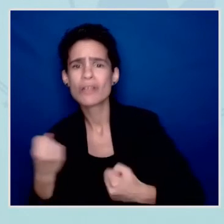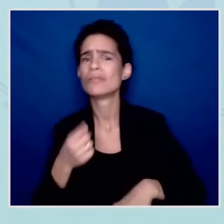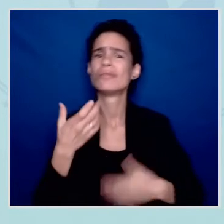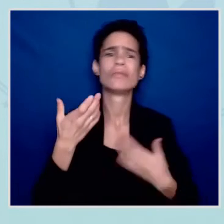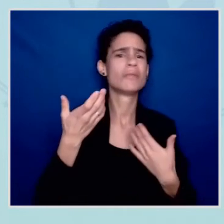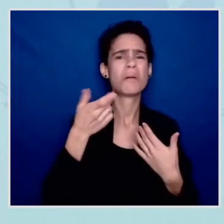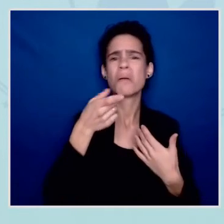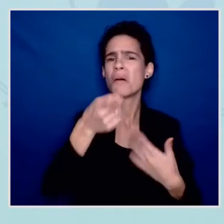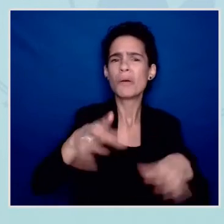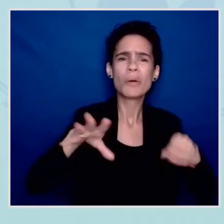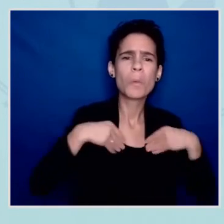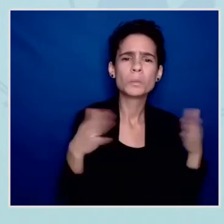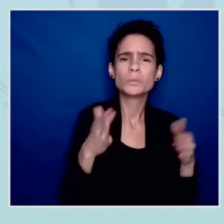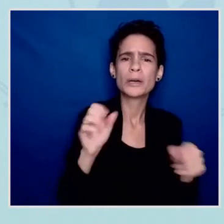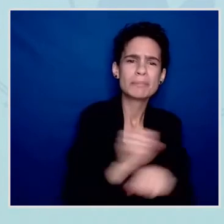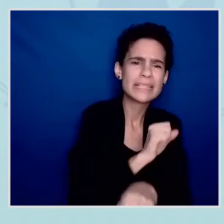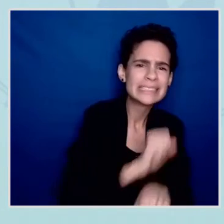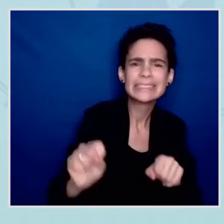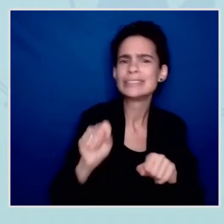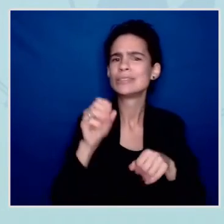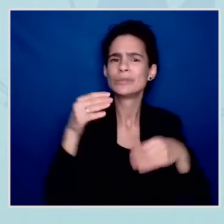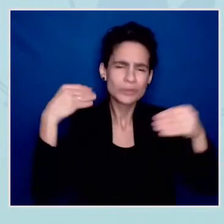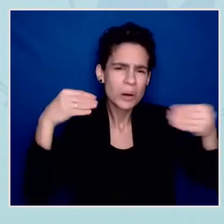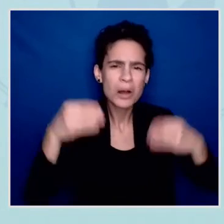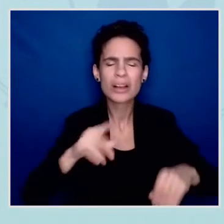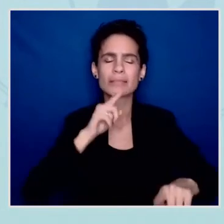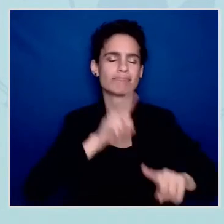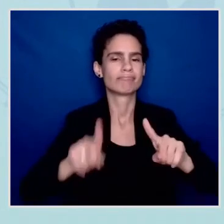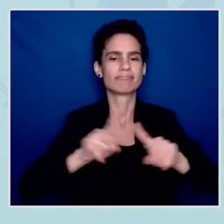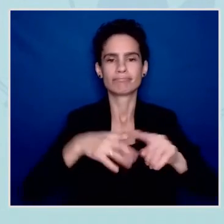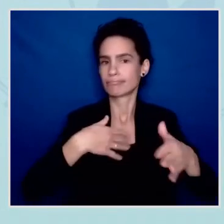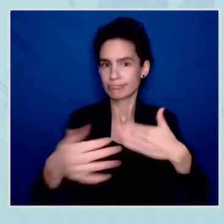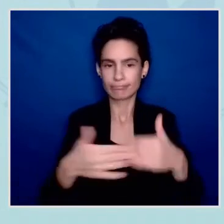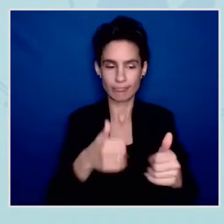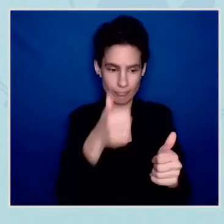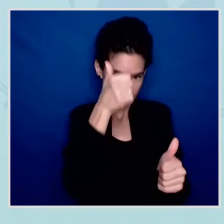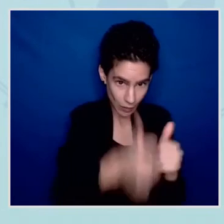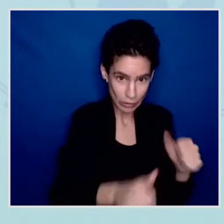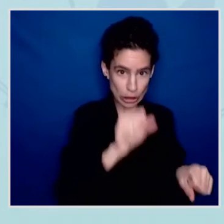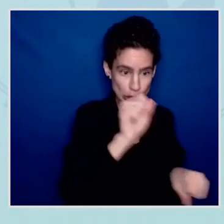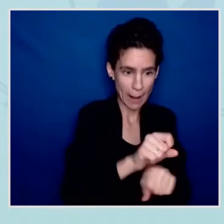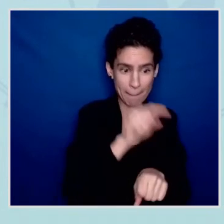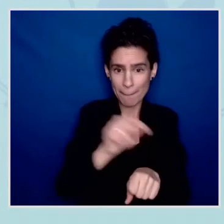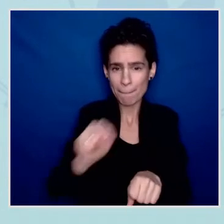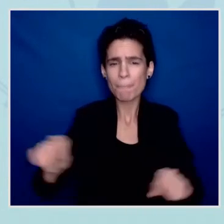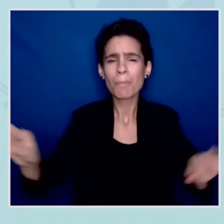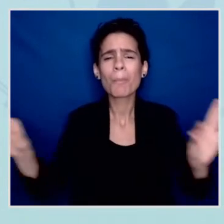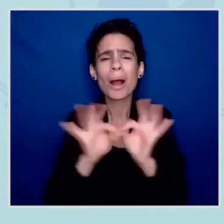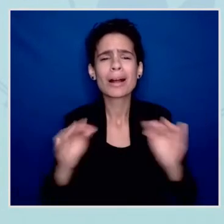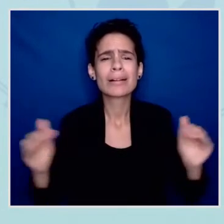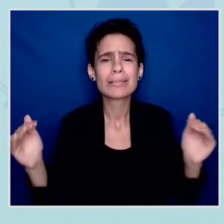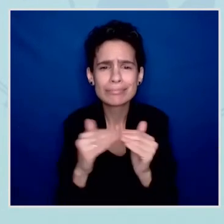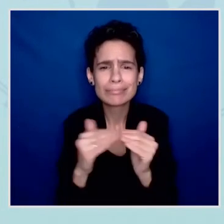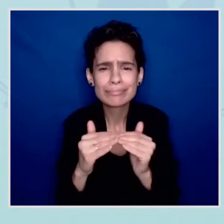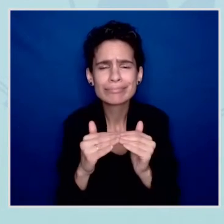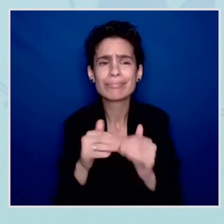YOU EARN A LIVING, WHETHER YOU